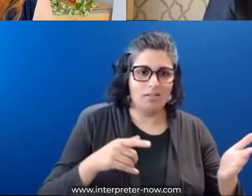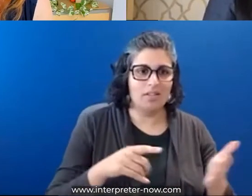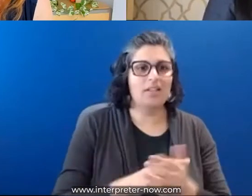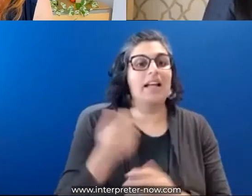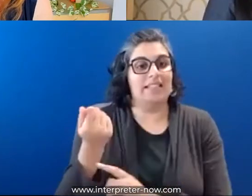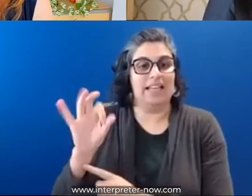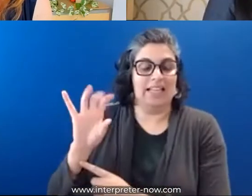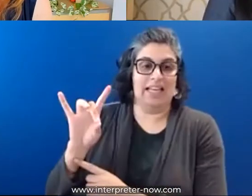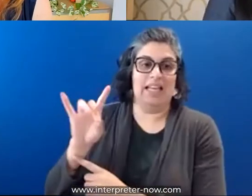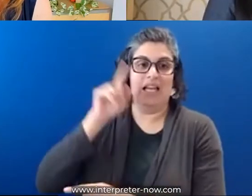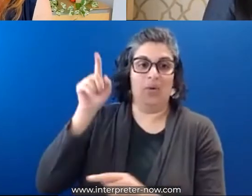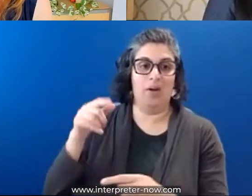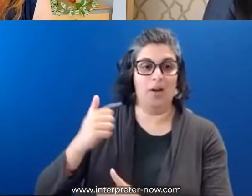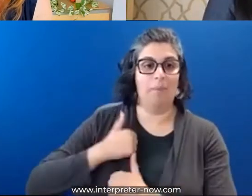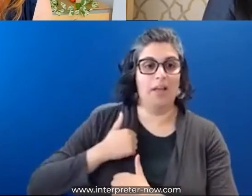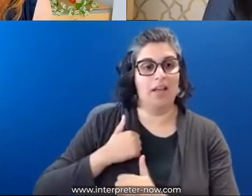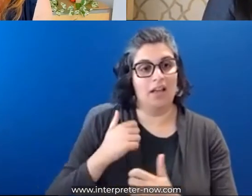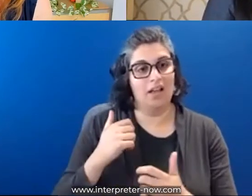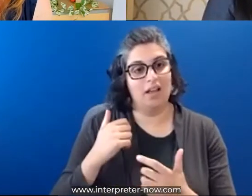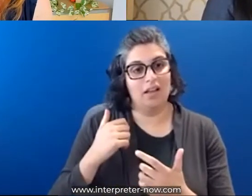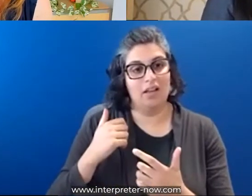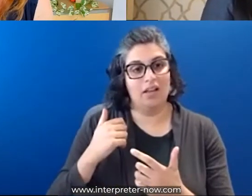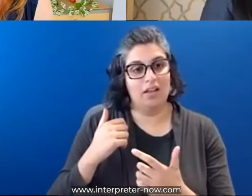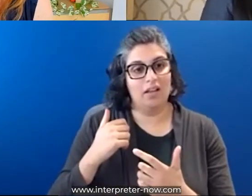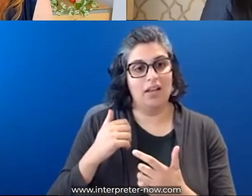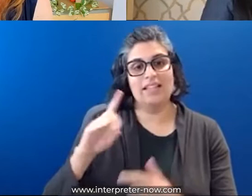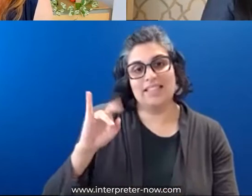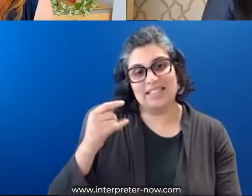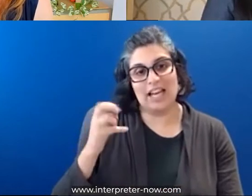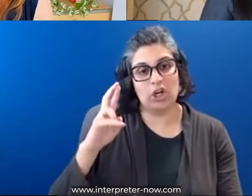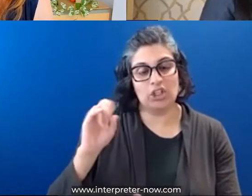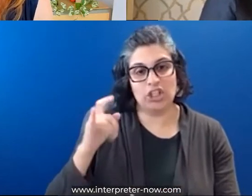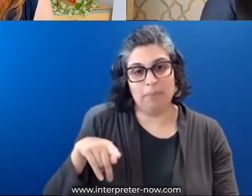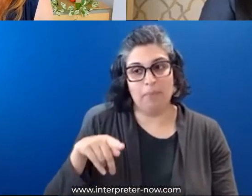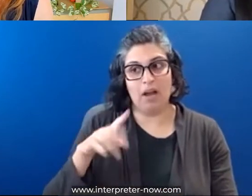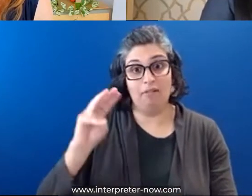I went to the military dictatorship of Myanmar, and to part of this international action where